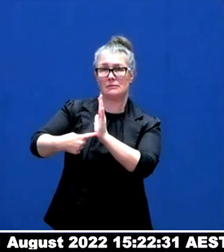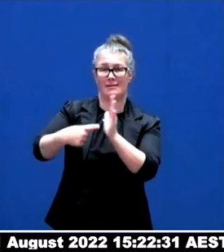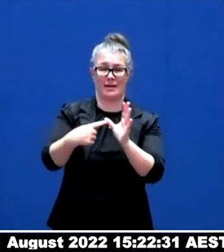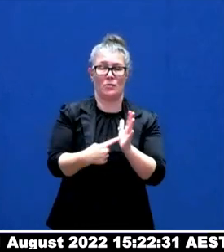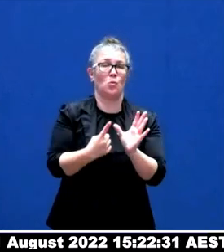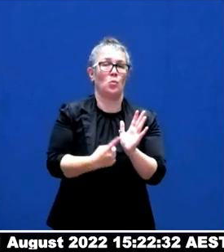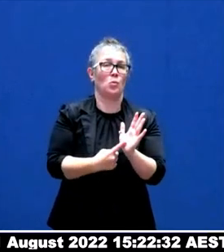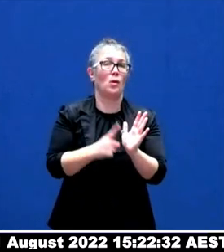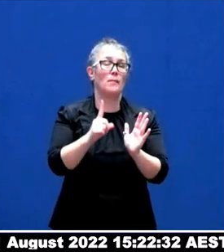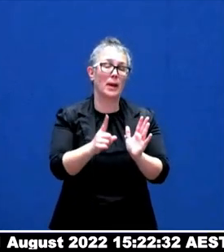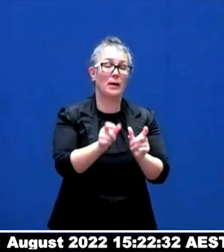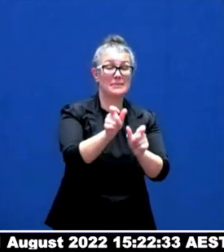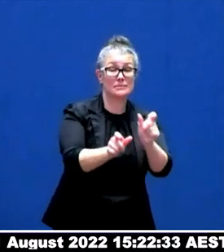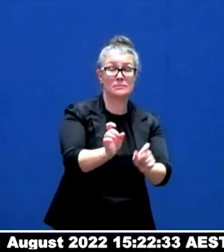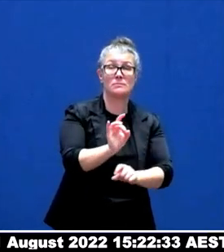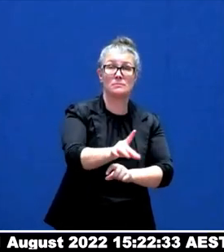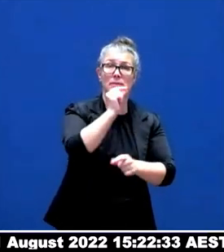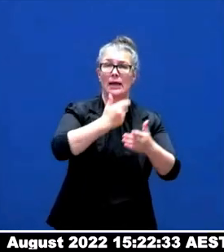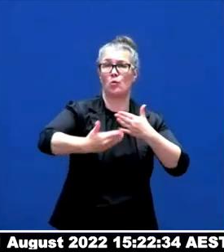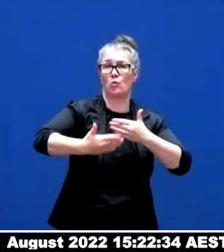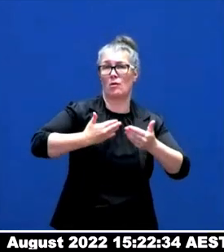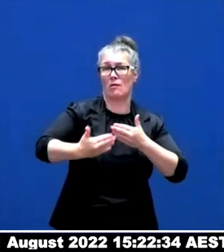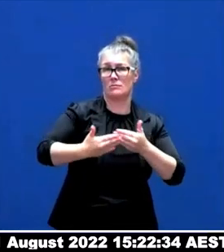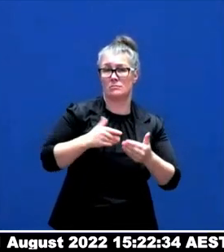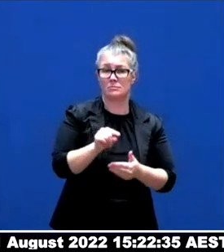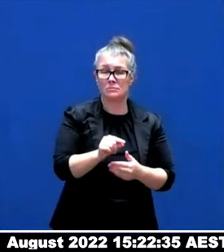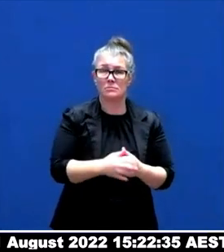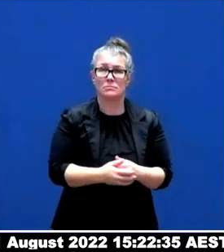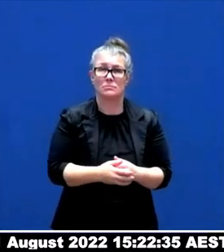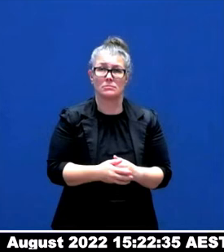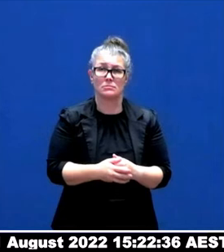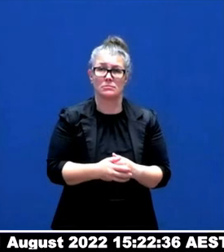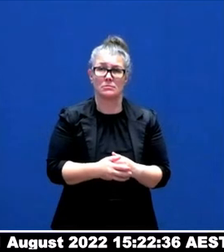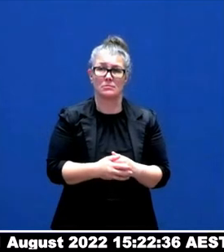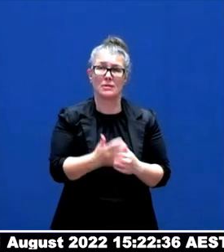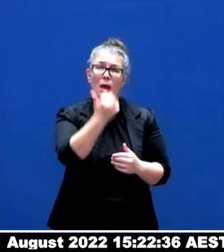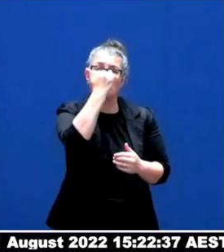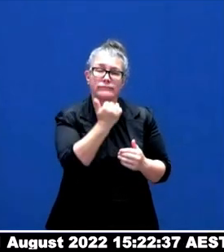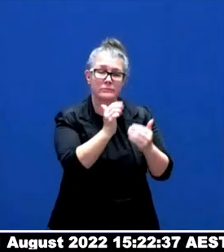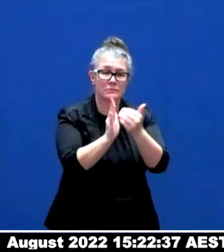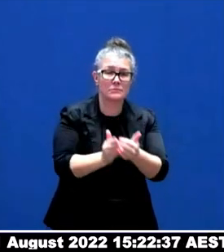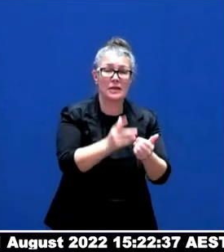participant can organise for those minor modifications to occur without the need for